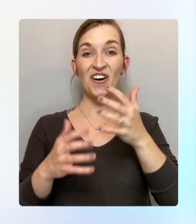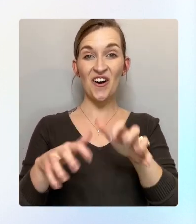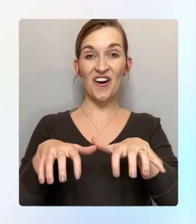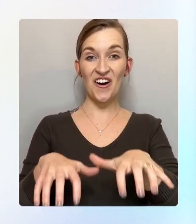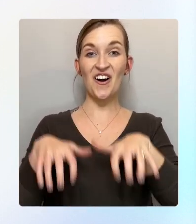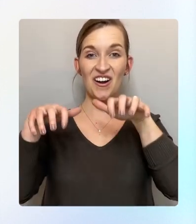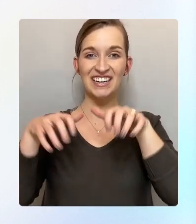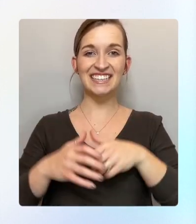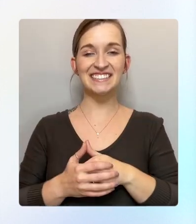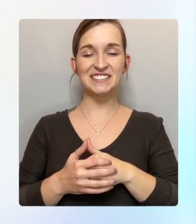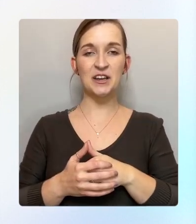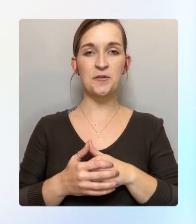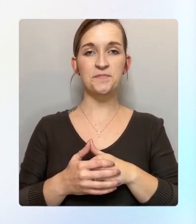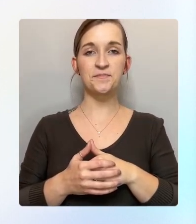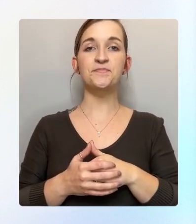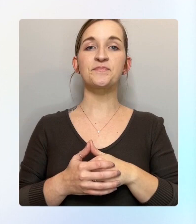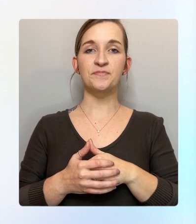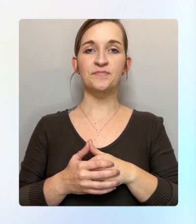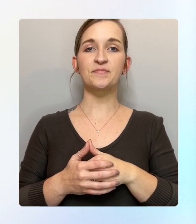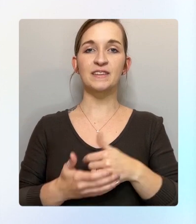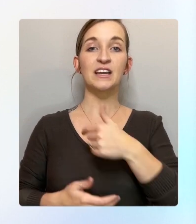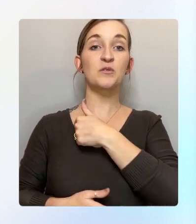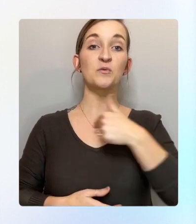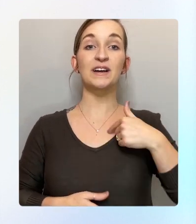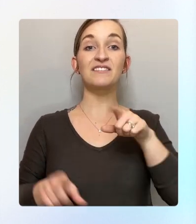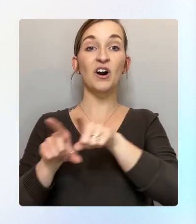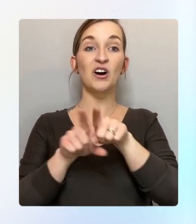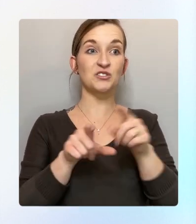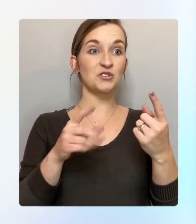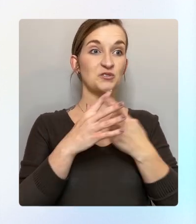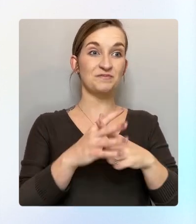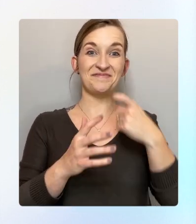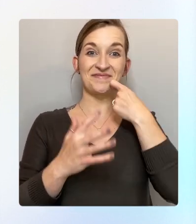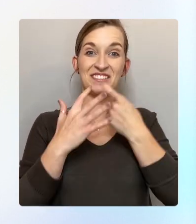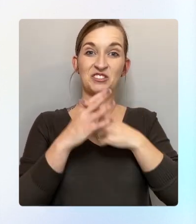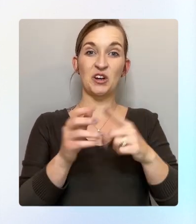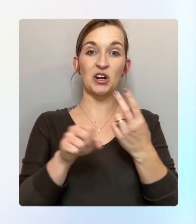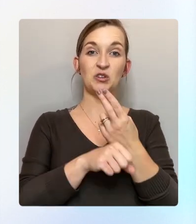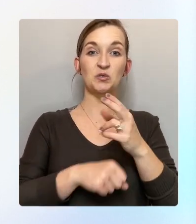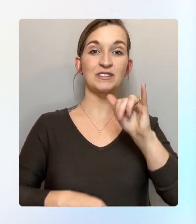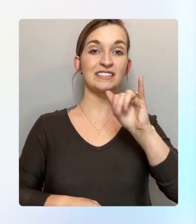for Meta immersive assets, which elevates the in-headset store page viewing experience.